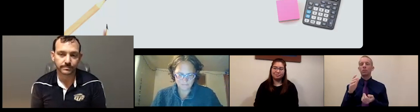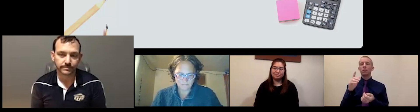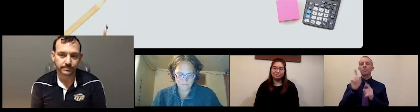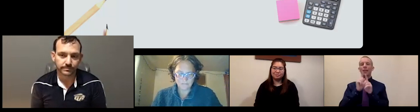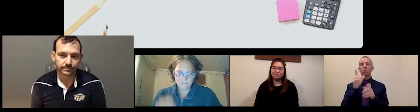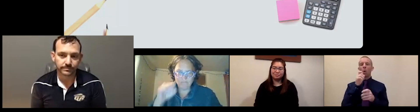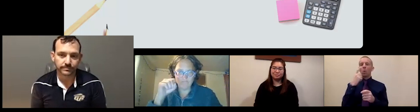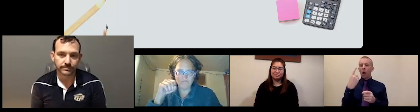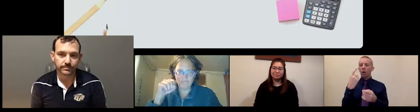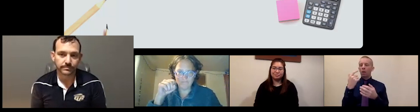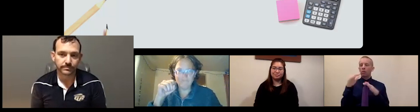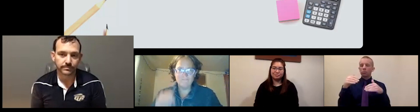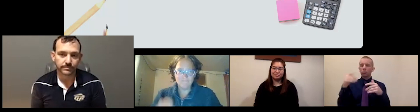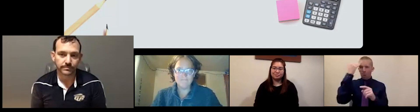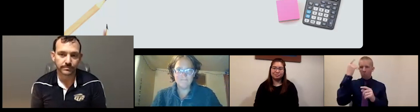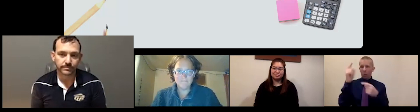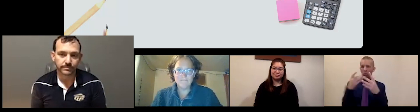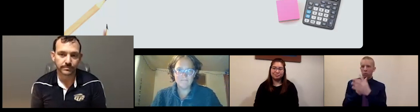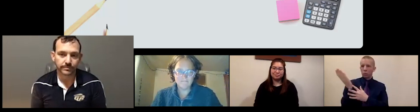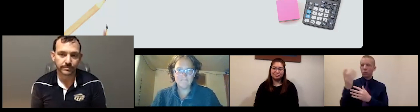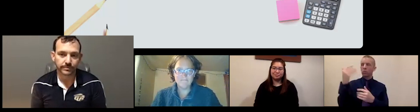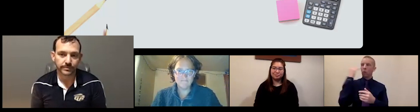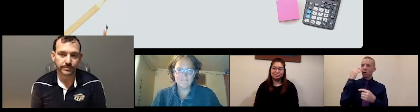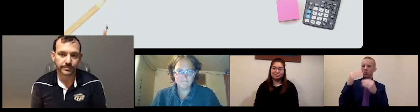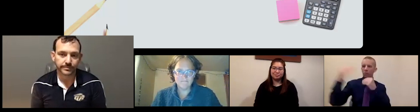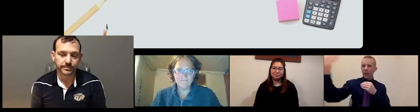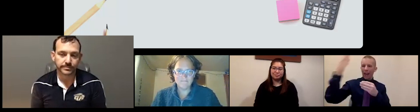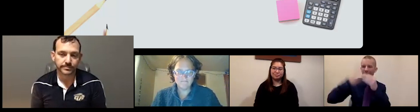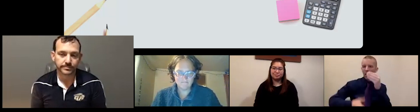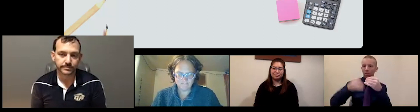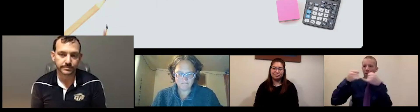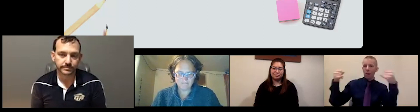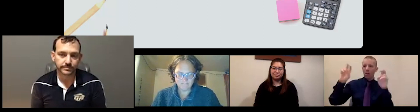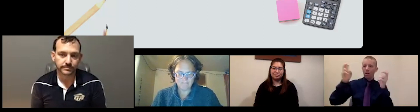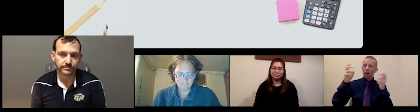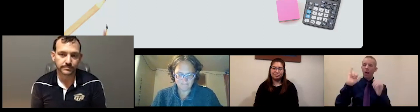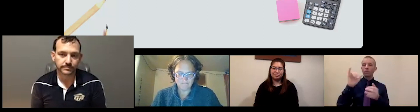Mentors are the ones who know what you’re going through and know where the end line is.